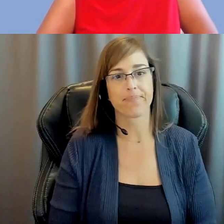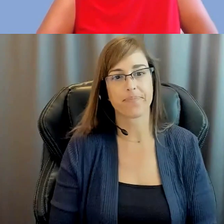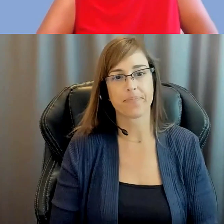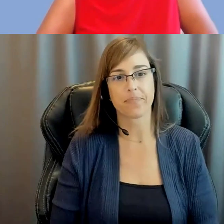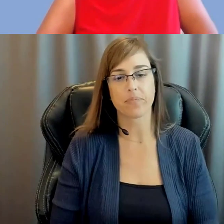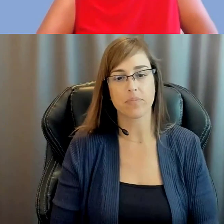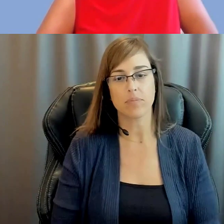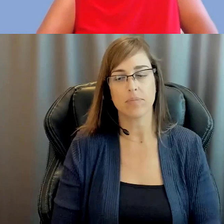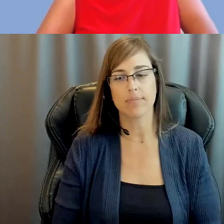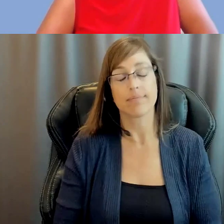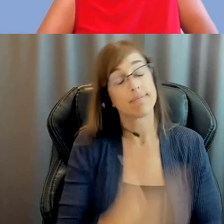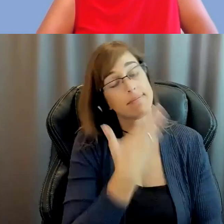Elyse Sullivan: Thank you.